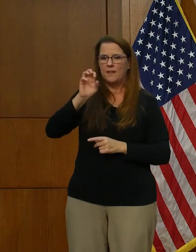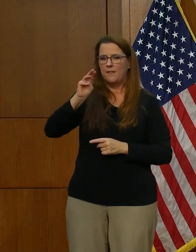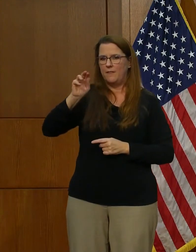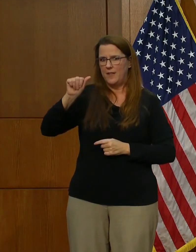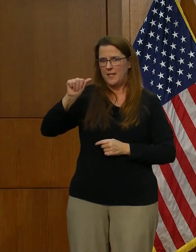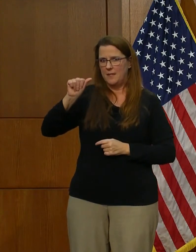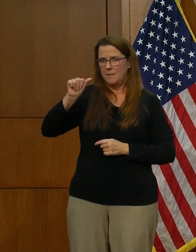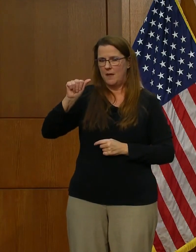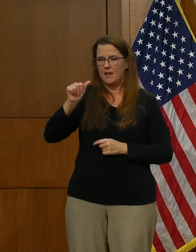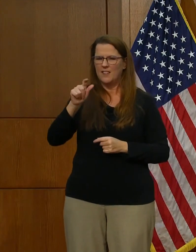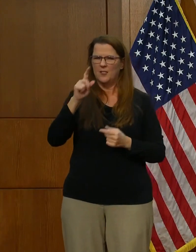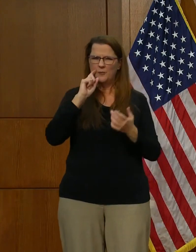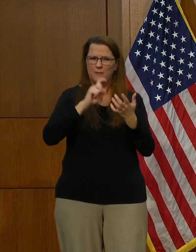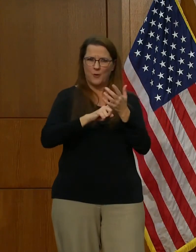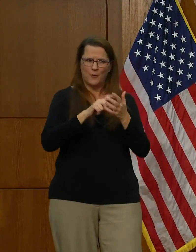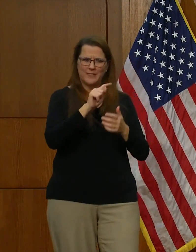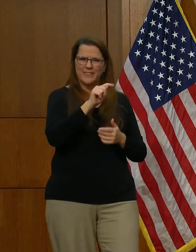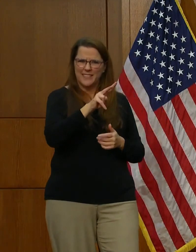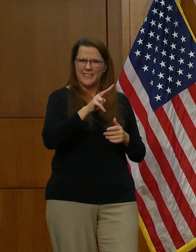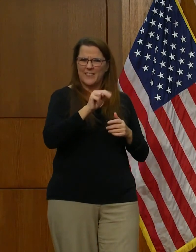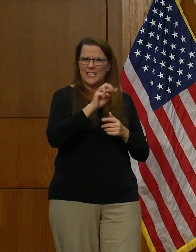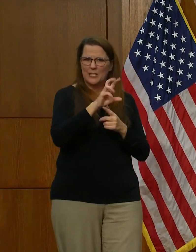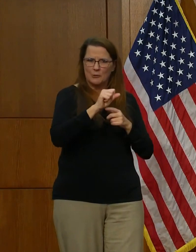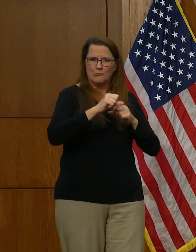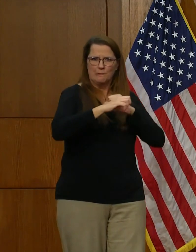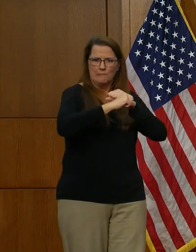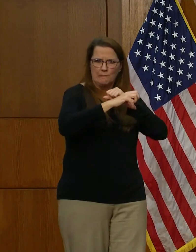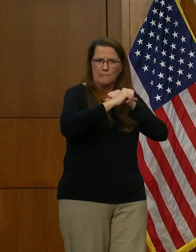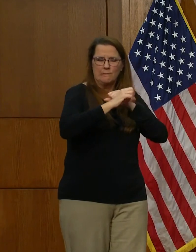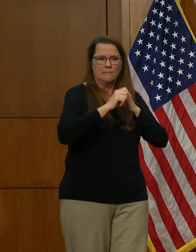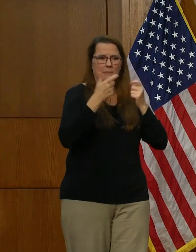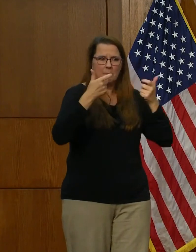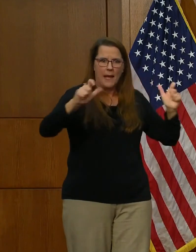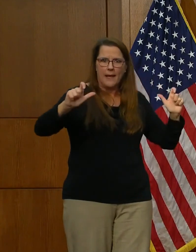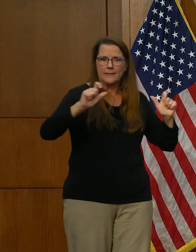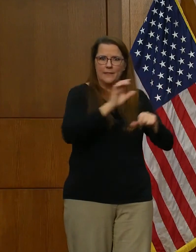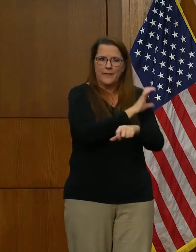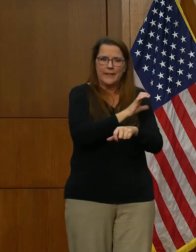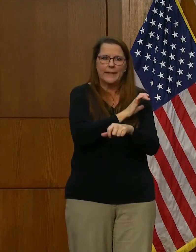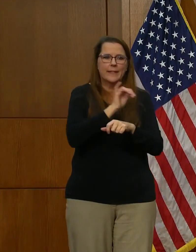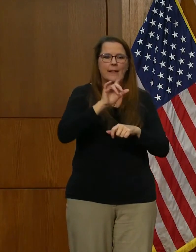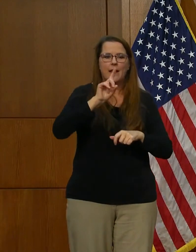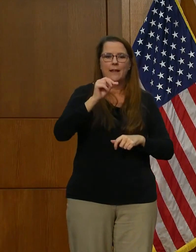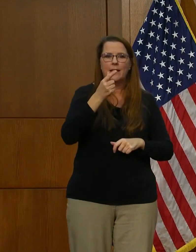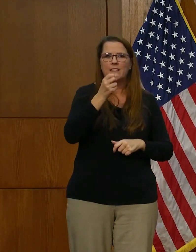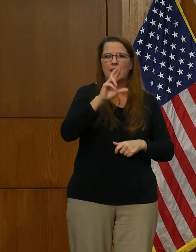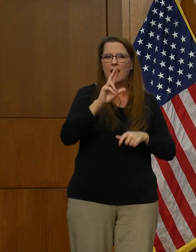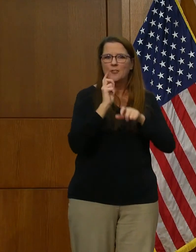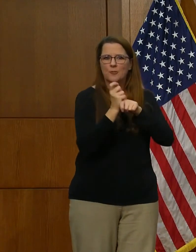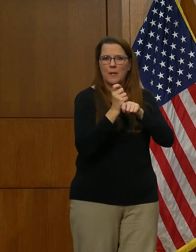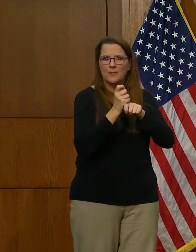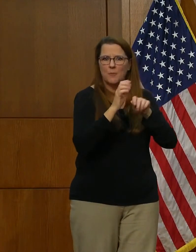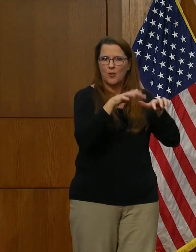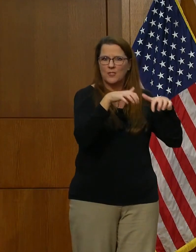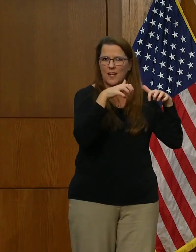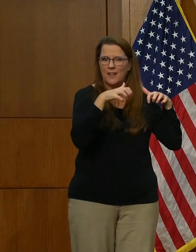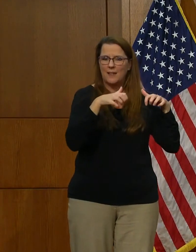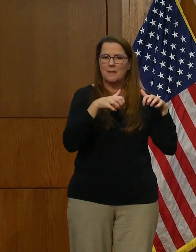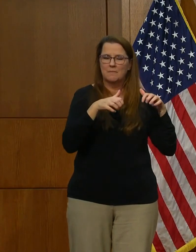ASSISTANCE FROM FEMA. YOU'VE SEEN MASSIVE CLINICS ON TV LIKE